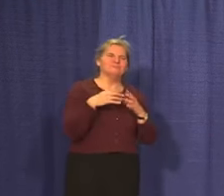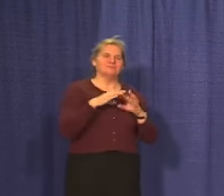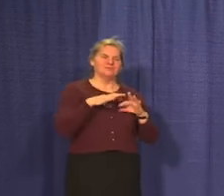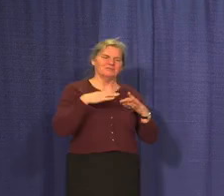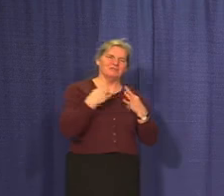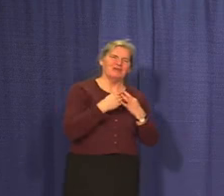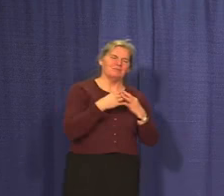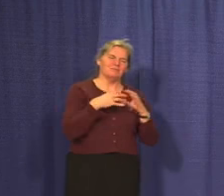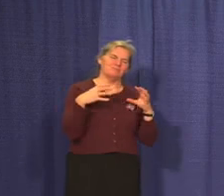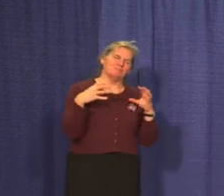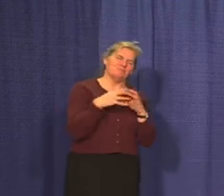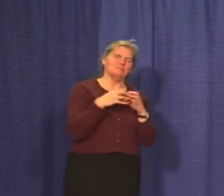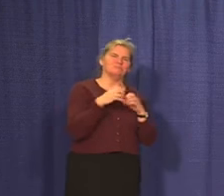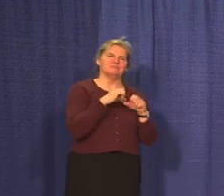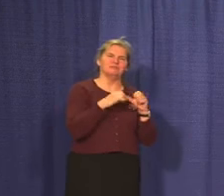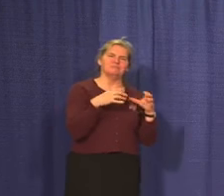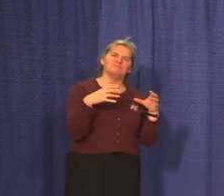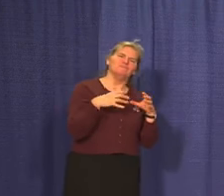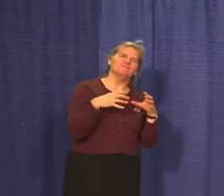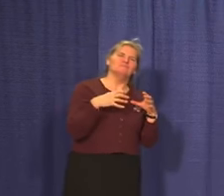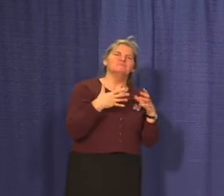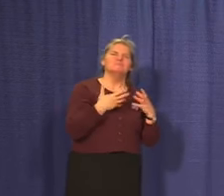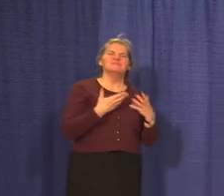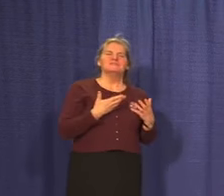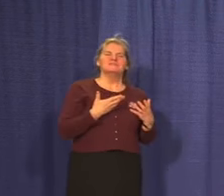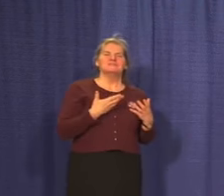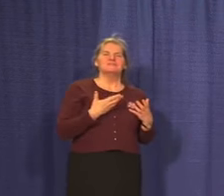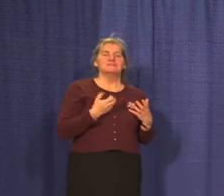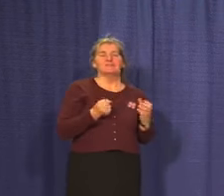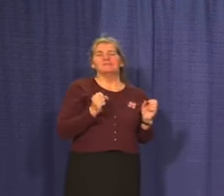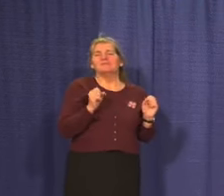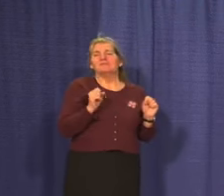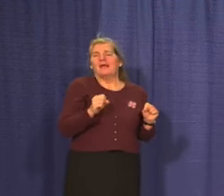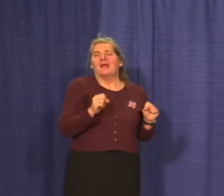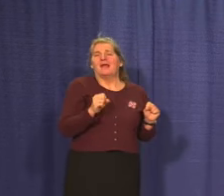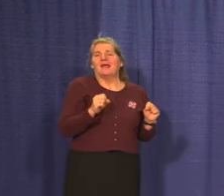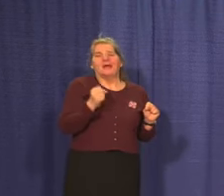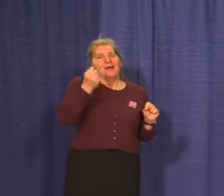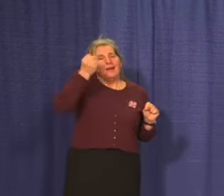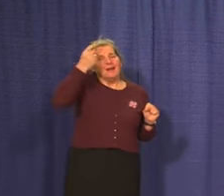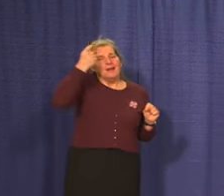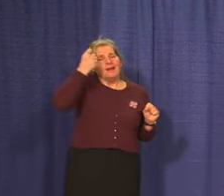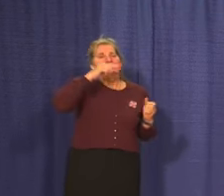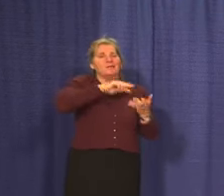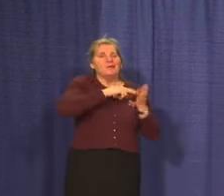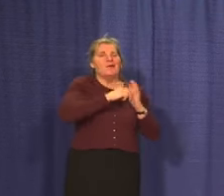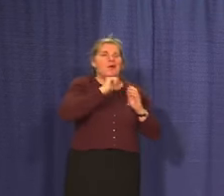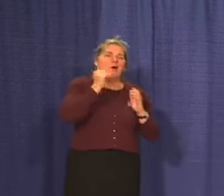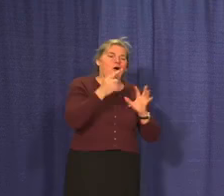BUBBLE TOGETHER. SO THAT IS ALSO POSSIBLE. BUT THEN THE WHOLE FAMILY HAS TO LIVE UNDER THOSE CONDITIONS OF